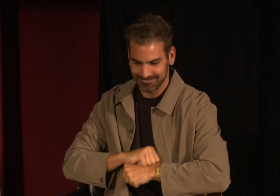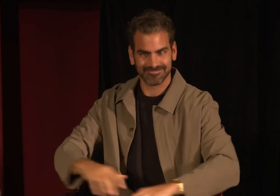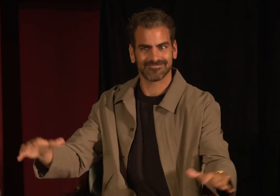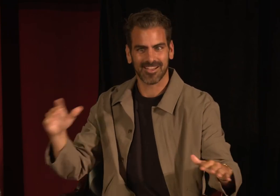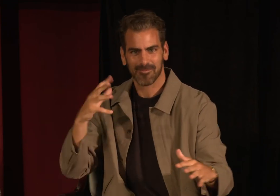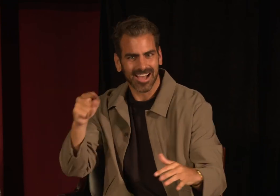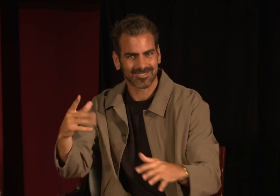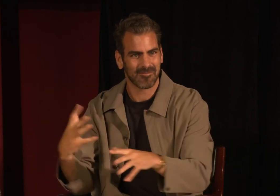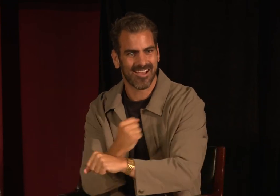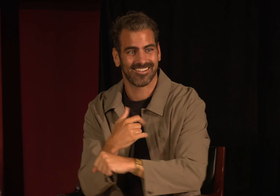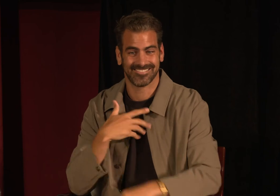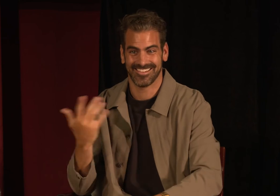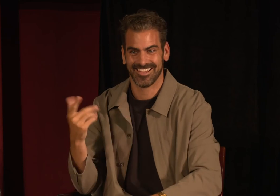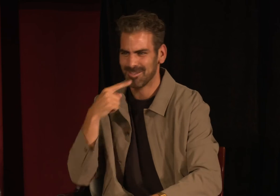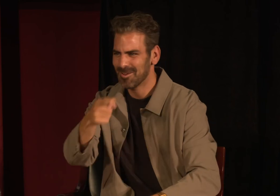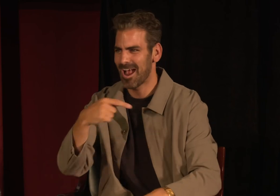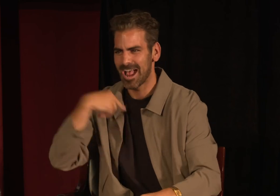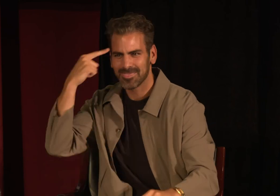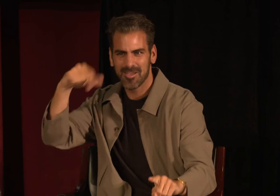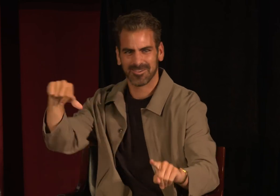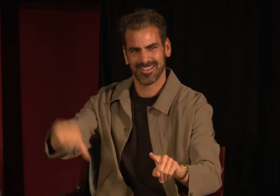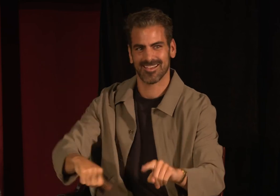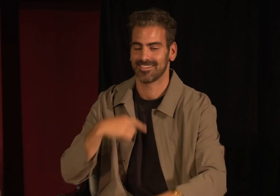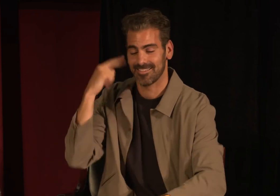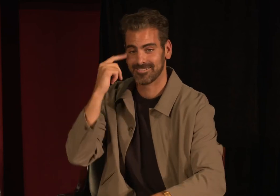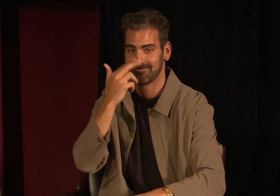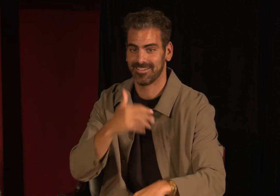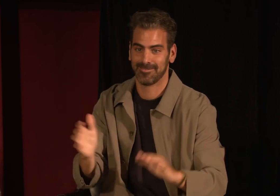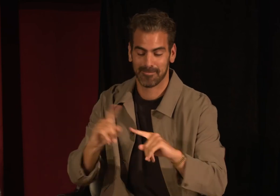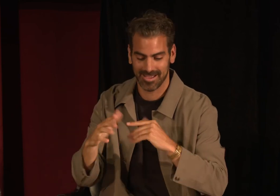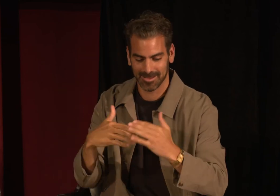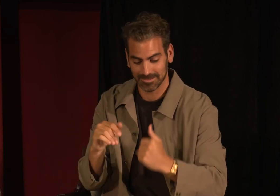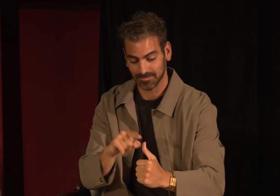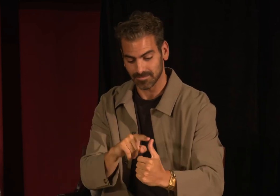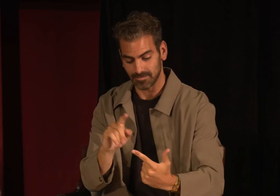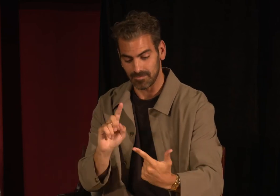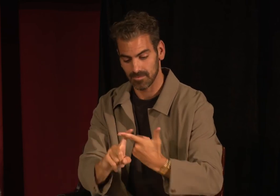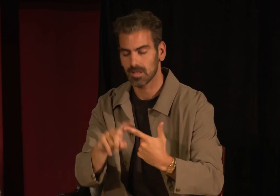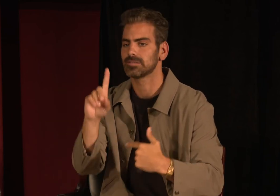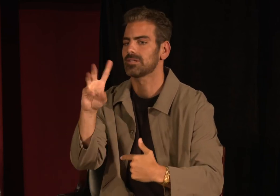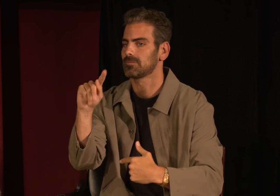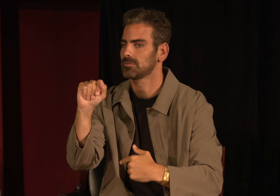whole point was the shock, and it was worth it. It was really great. Everyone told me that they thought that I'd lost because I literally would not crack.